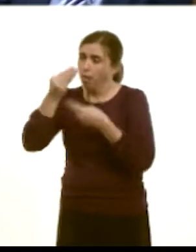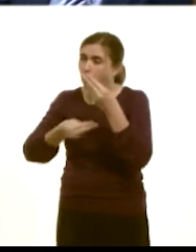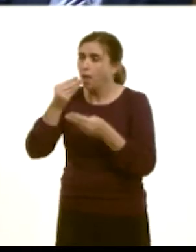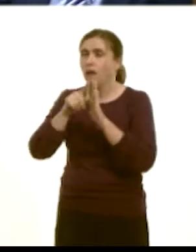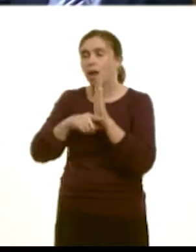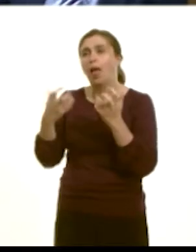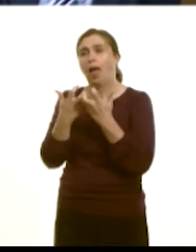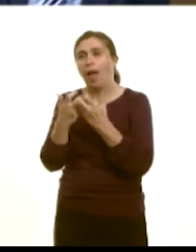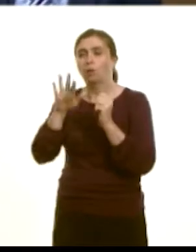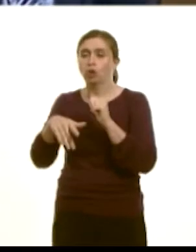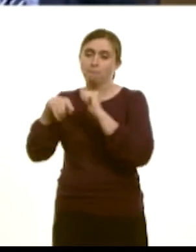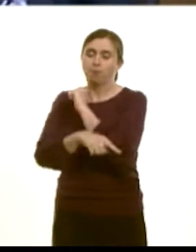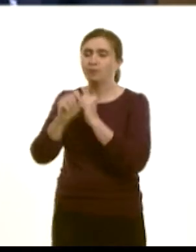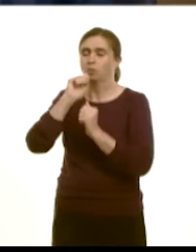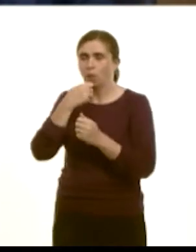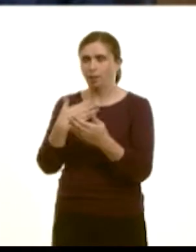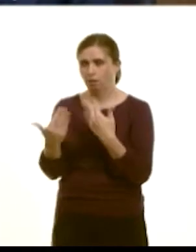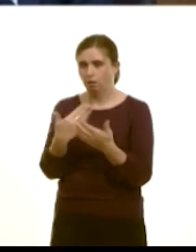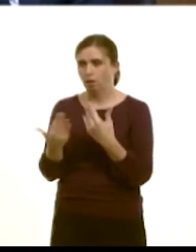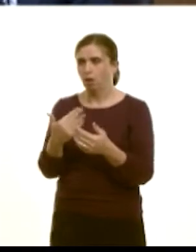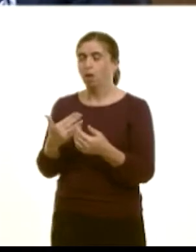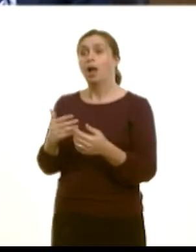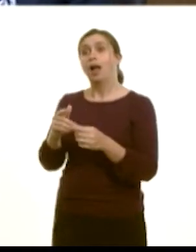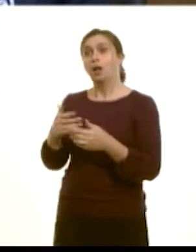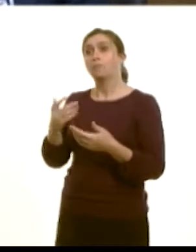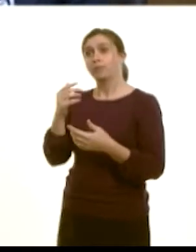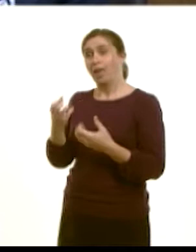There are targets for reducing the number of babies born with a low birth weight, improving